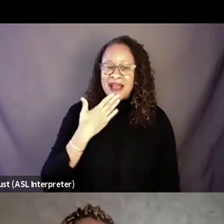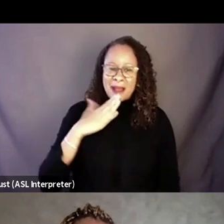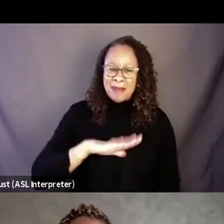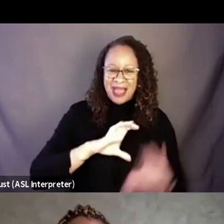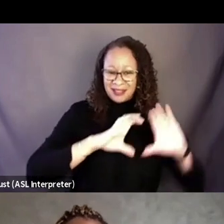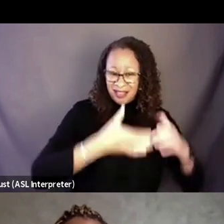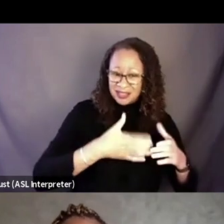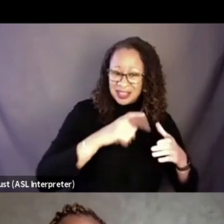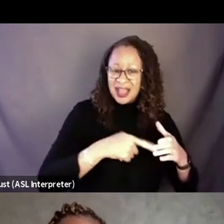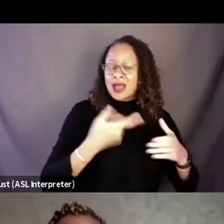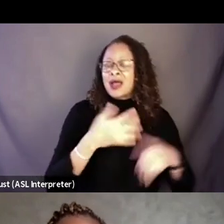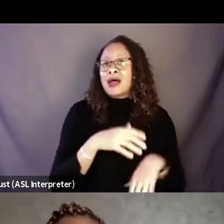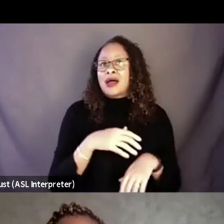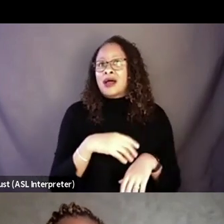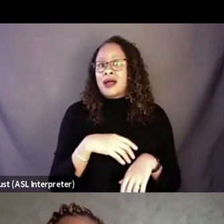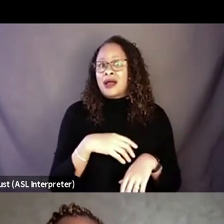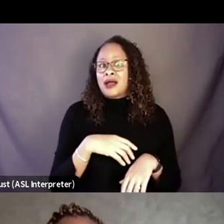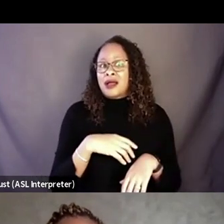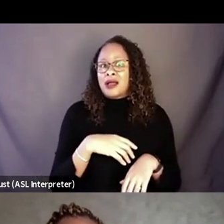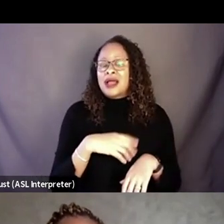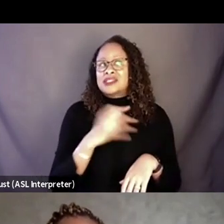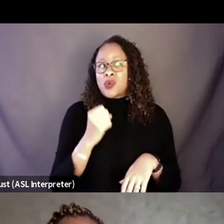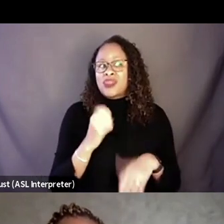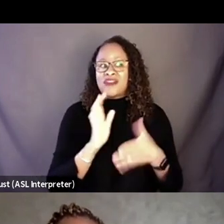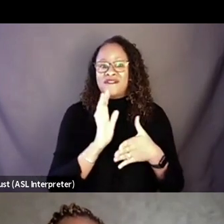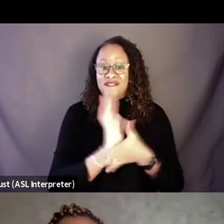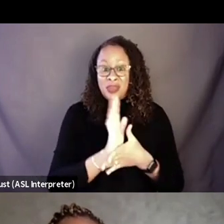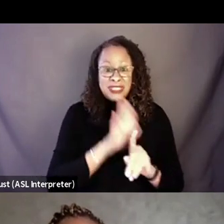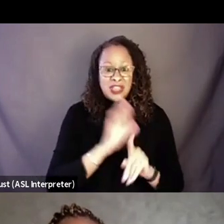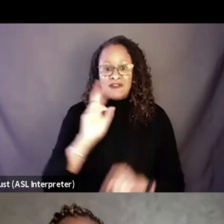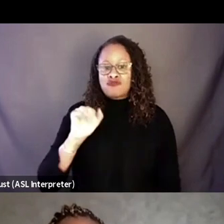'cause the film is rated over over 18 and that simply meant